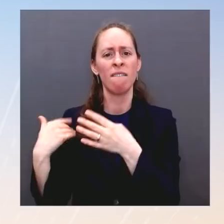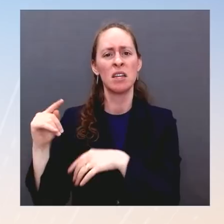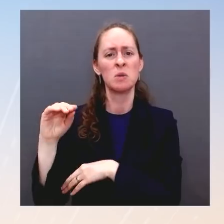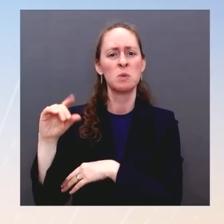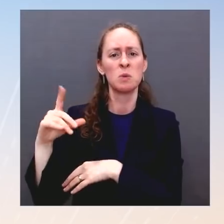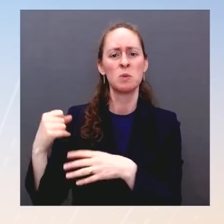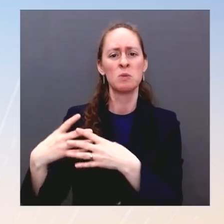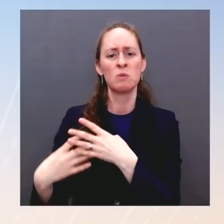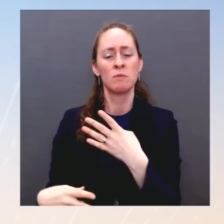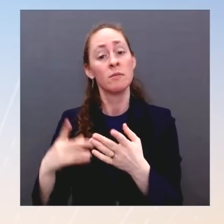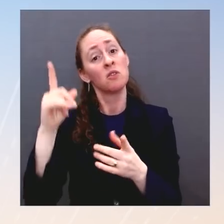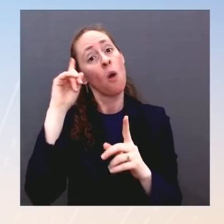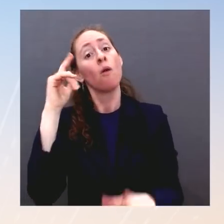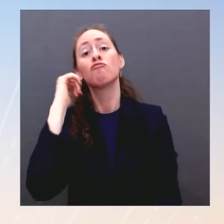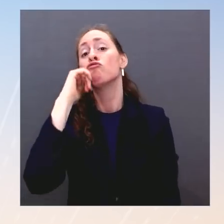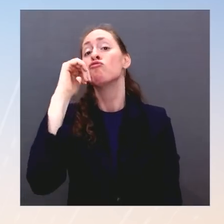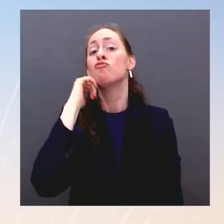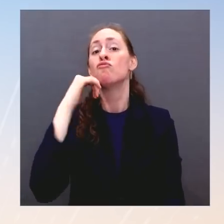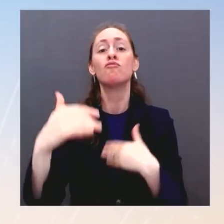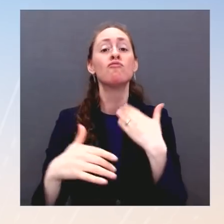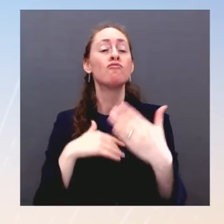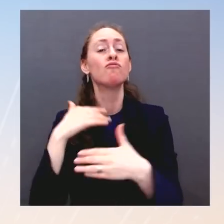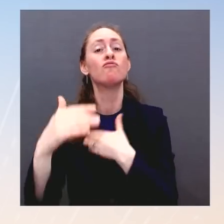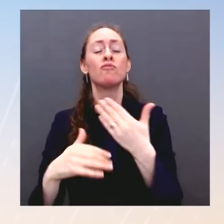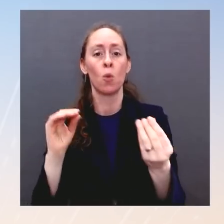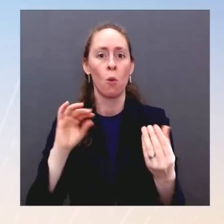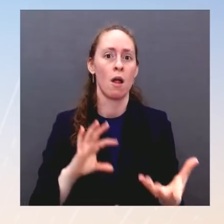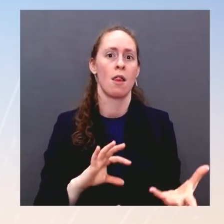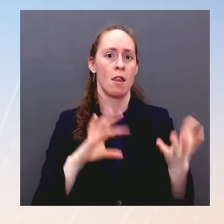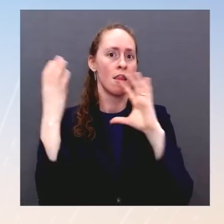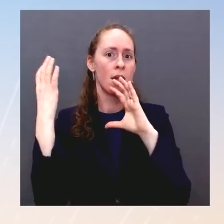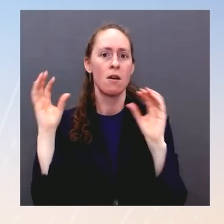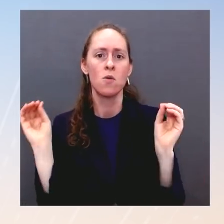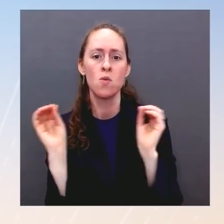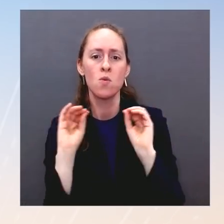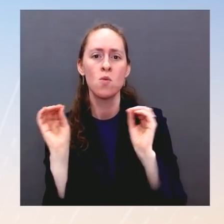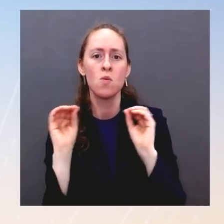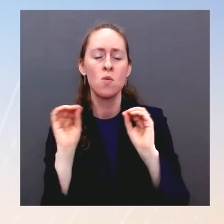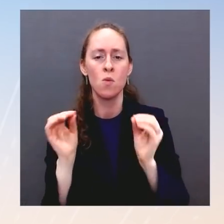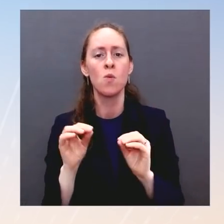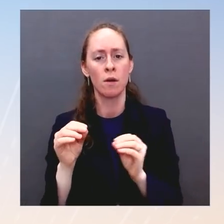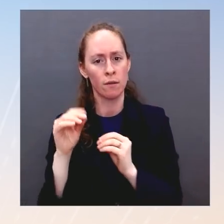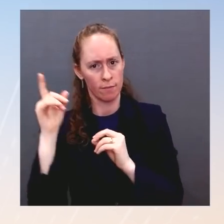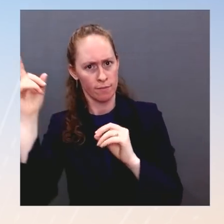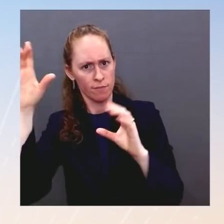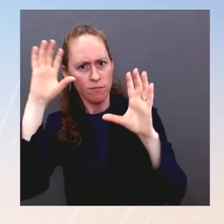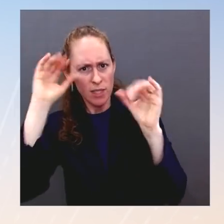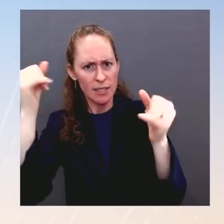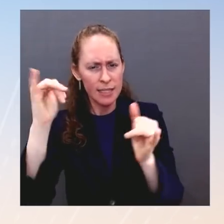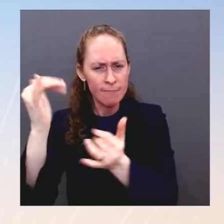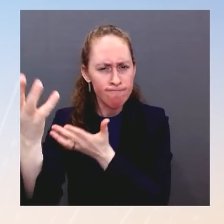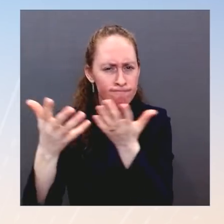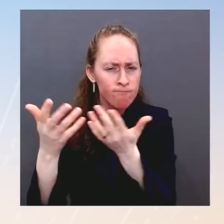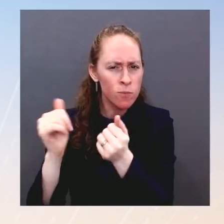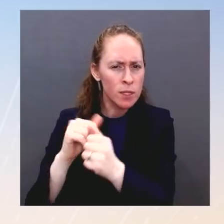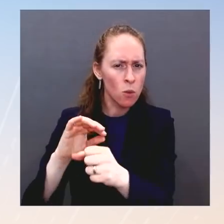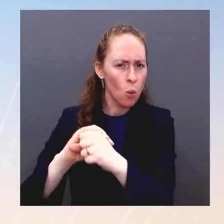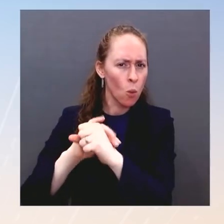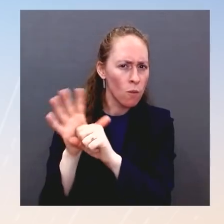the President has been talking to his COVID team about exactly that. This is a part of that process, and we're moving forward in that process.